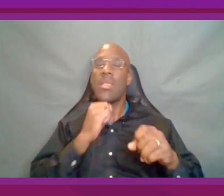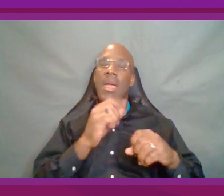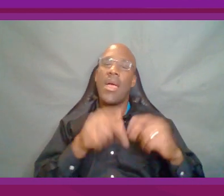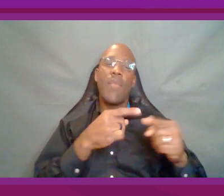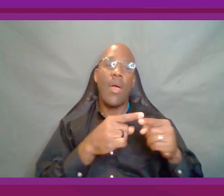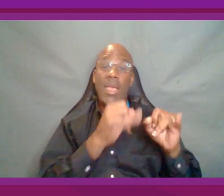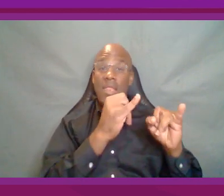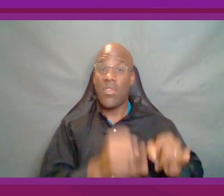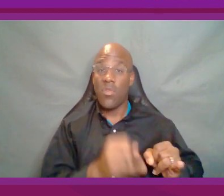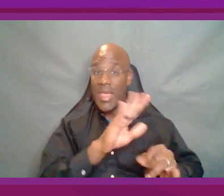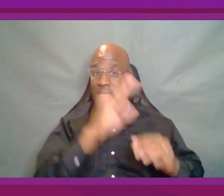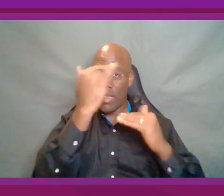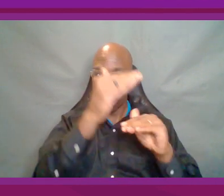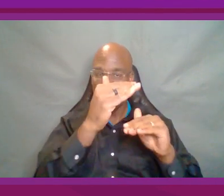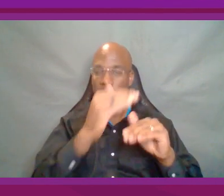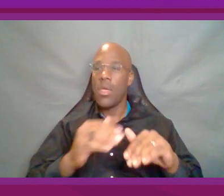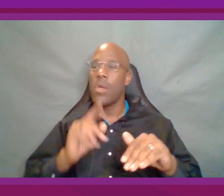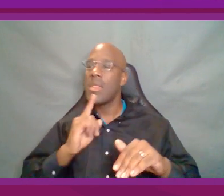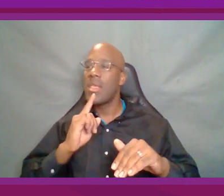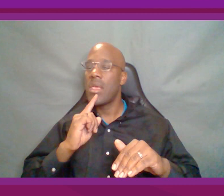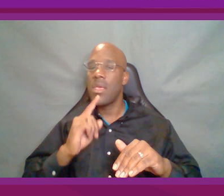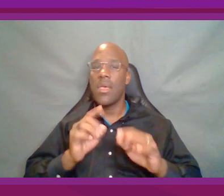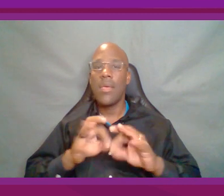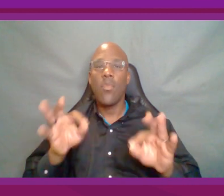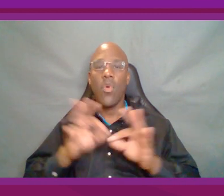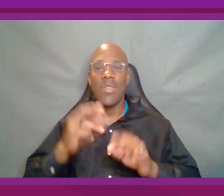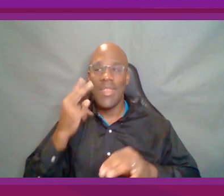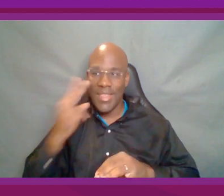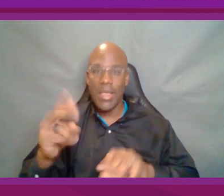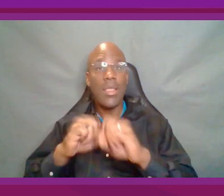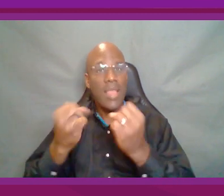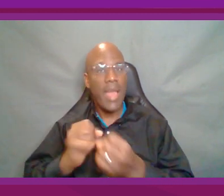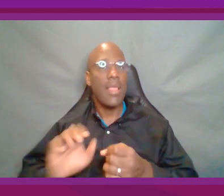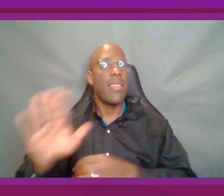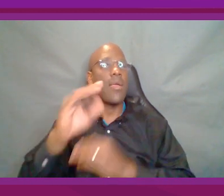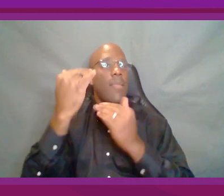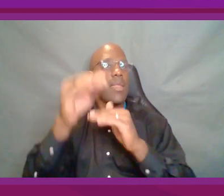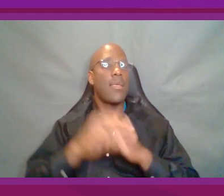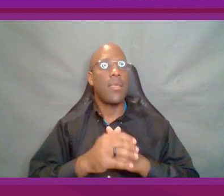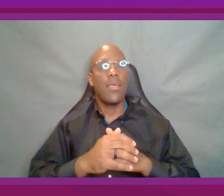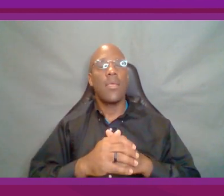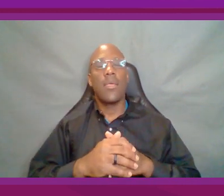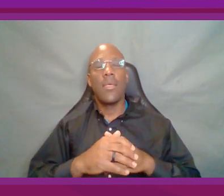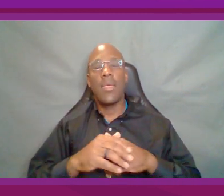The individual is able to contribute, people with disabilities we are able to contribute to society,